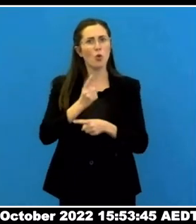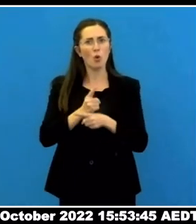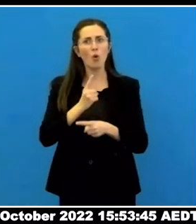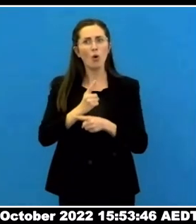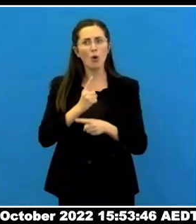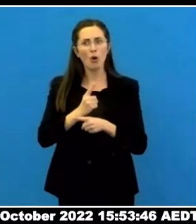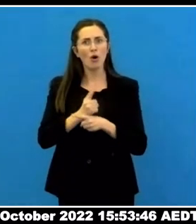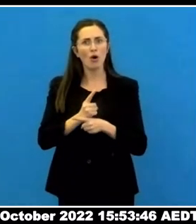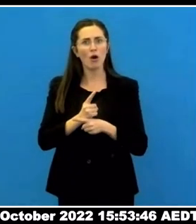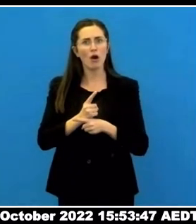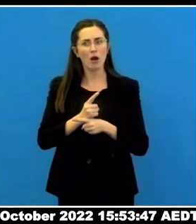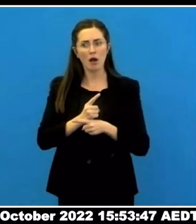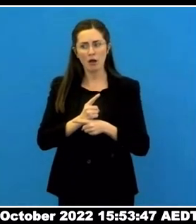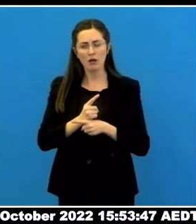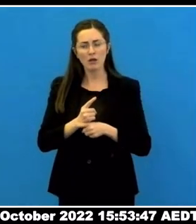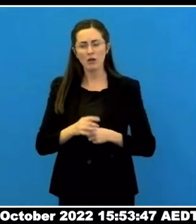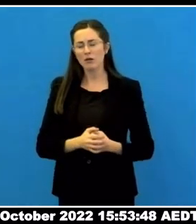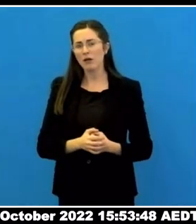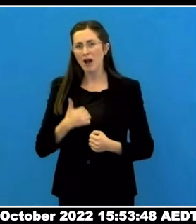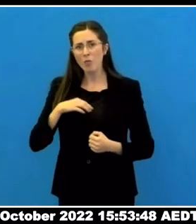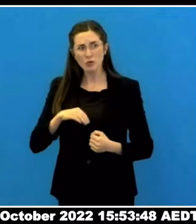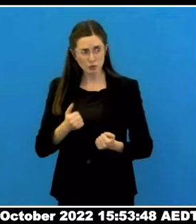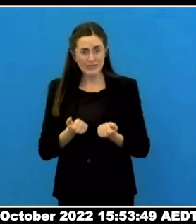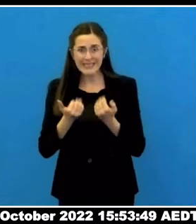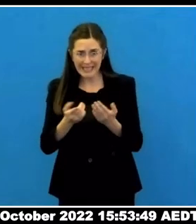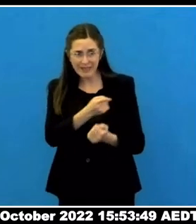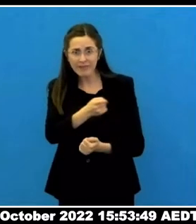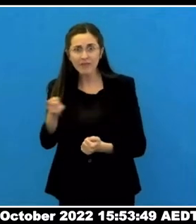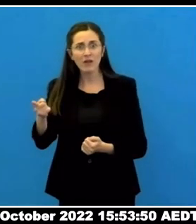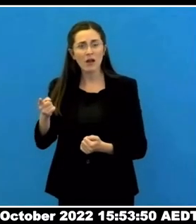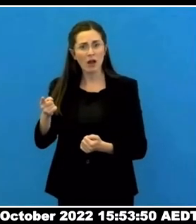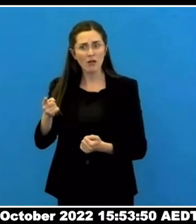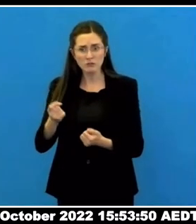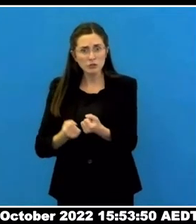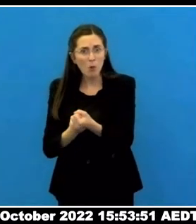I will give if there is a problem, so I will get the support.